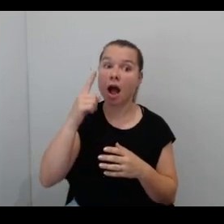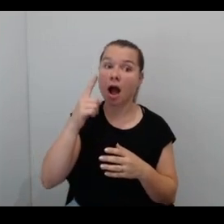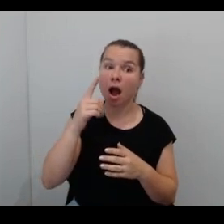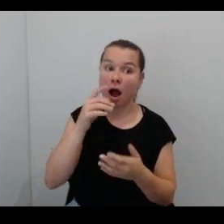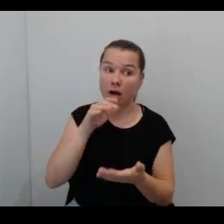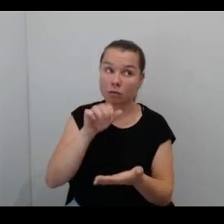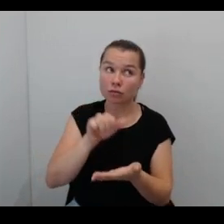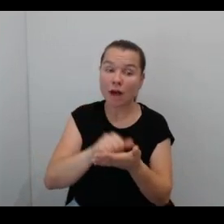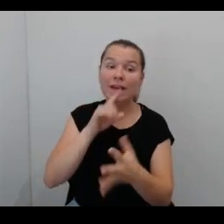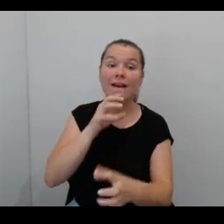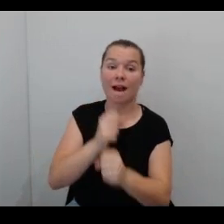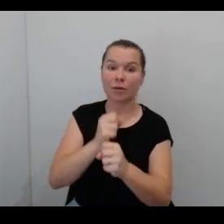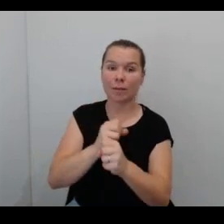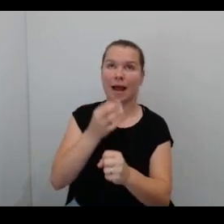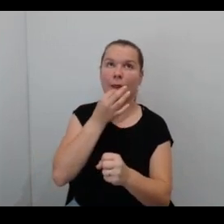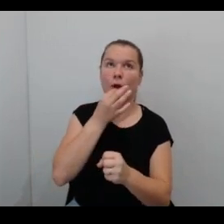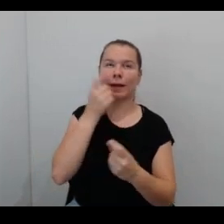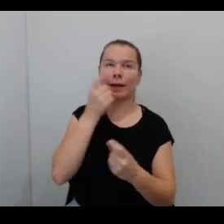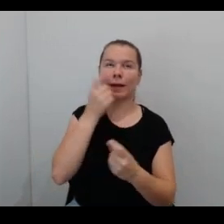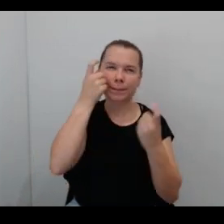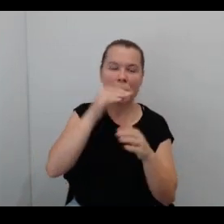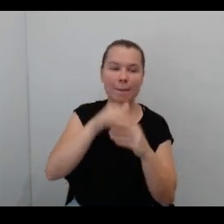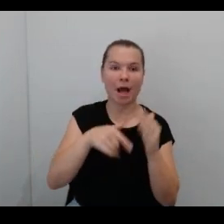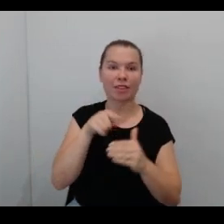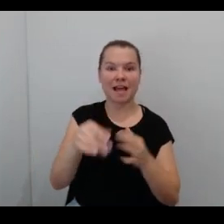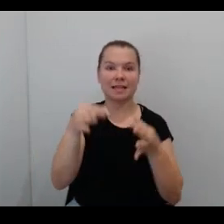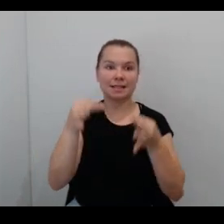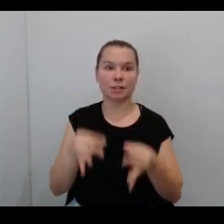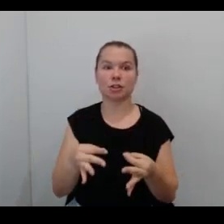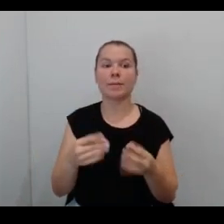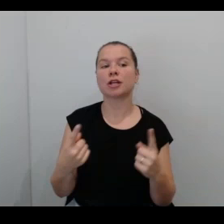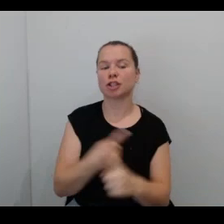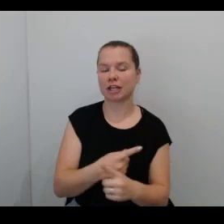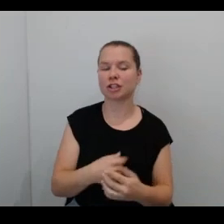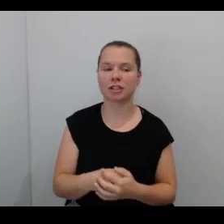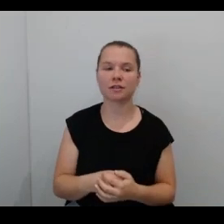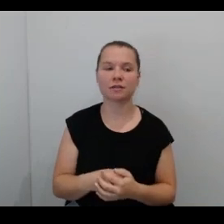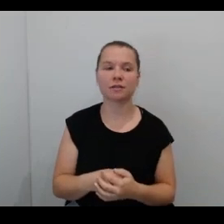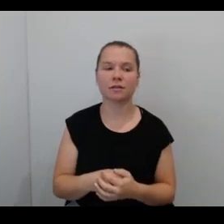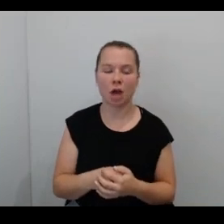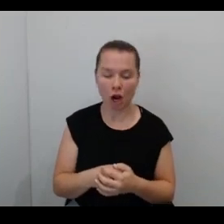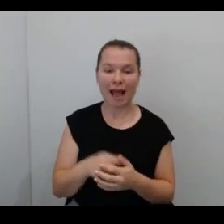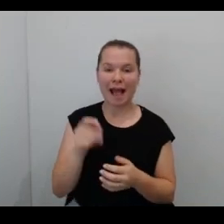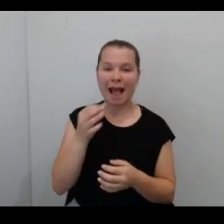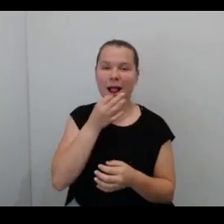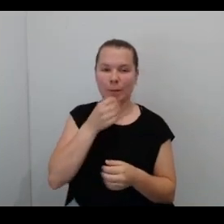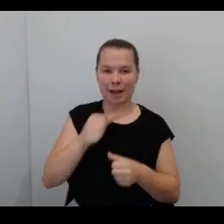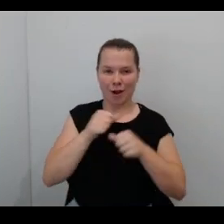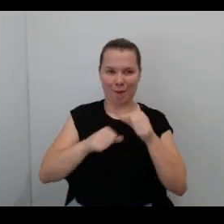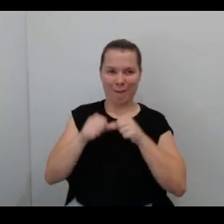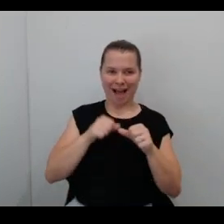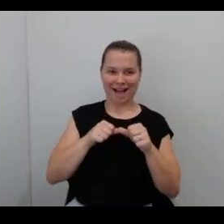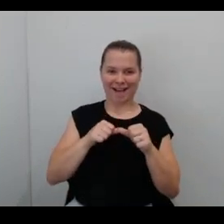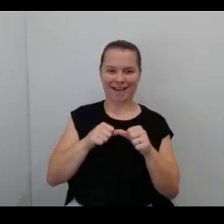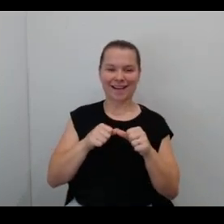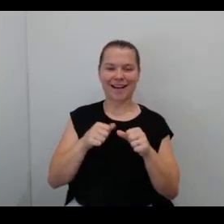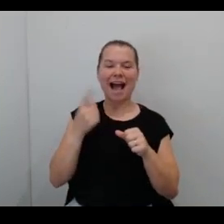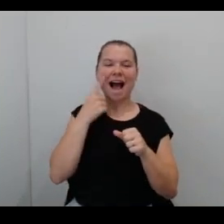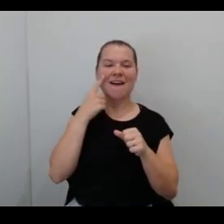That's great to know. We might jump backwards a little bit and delve into the question that relates specifically